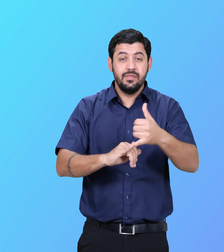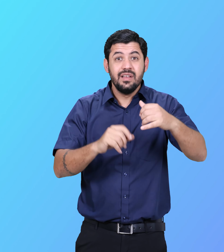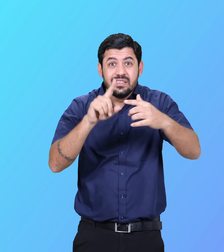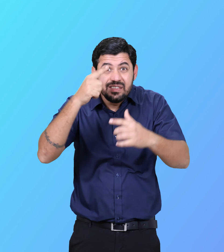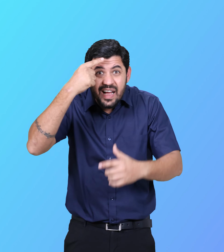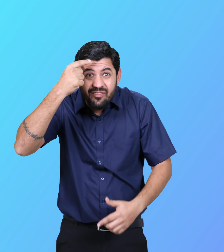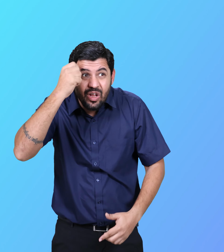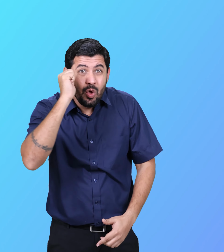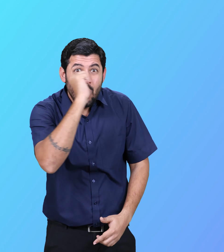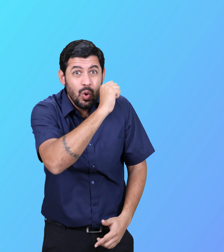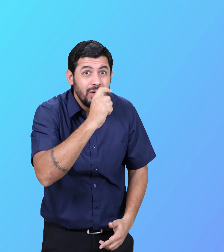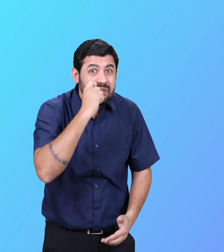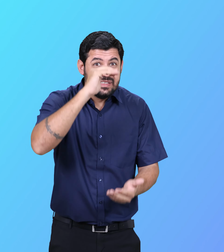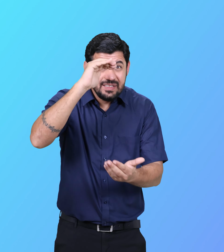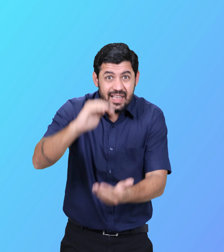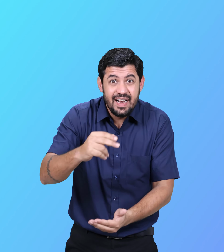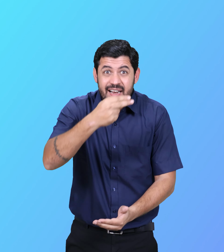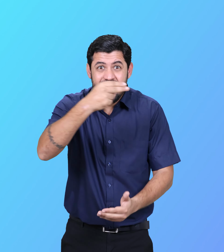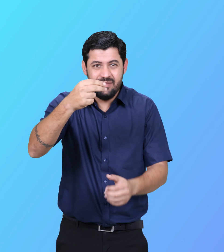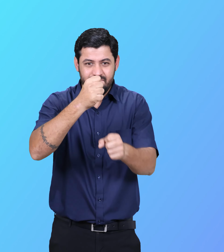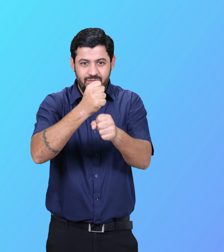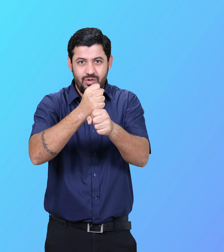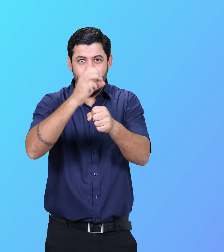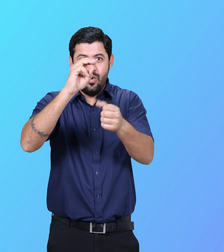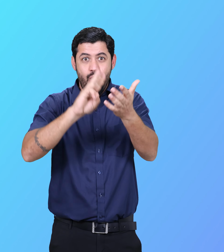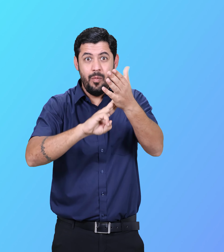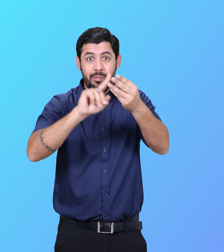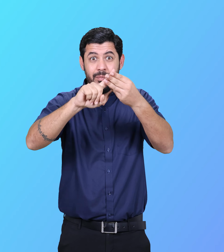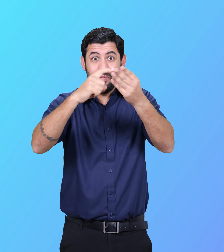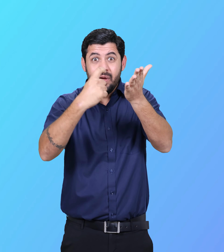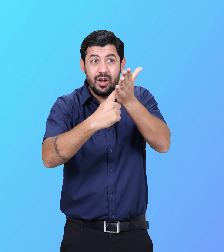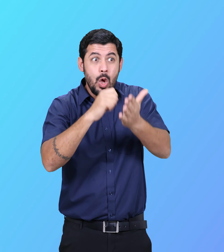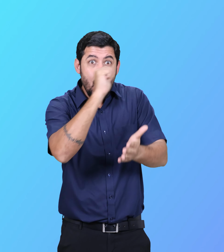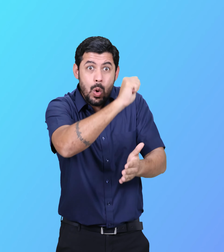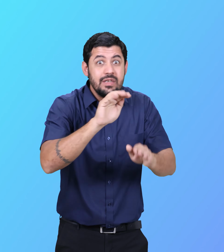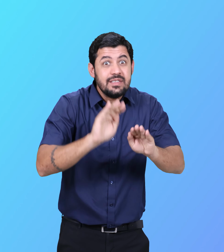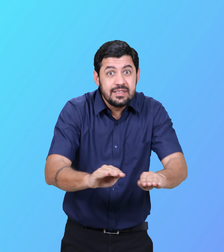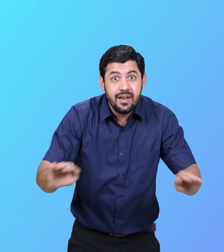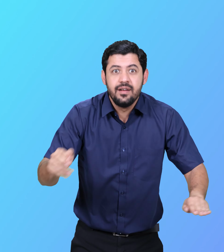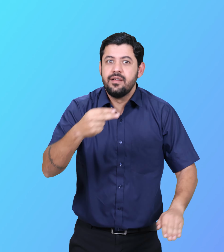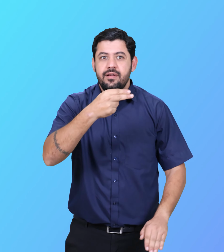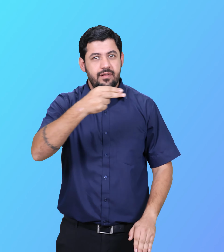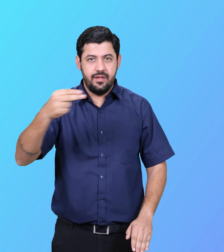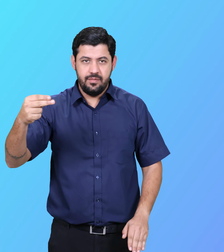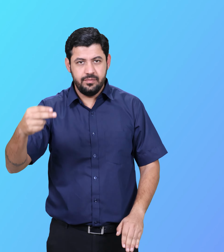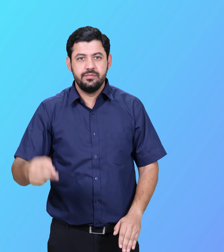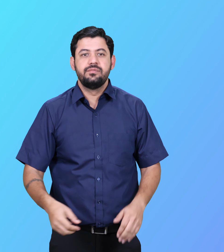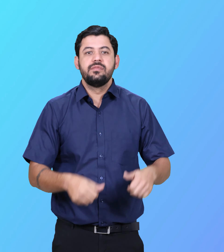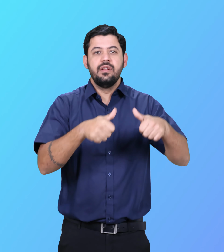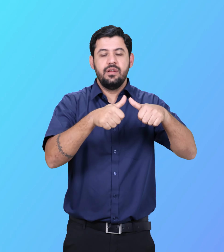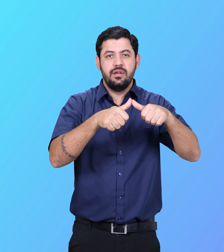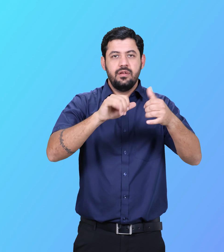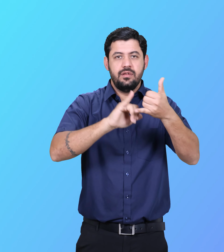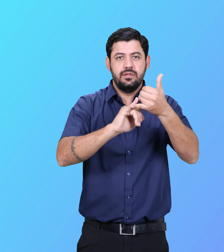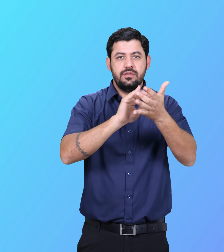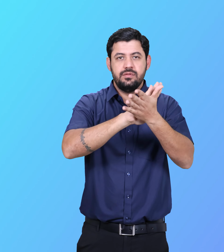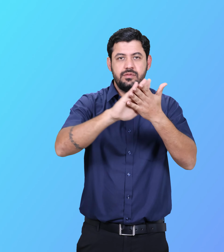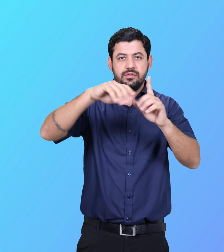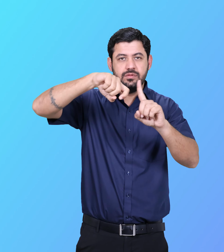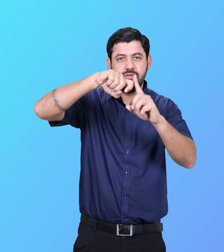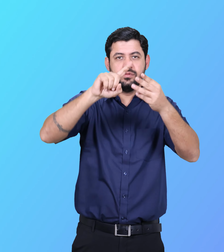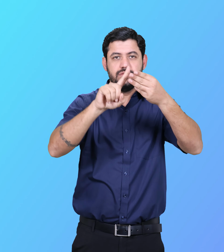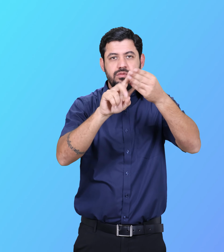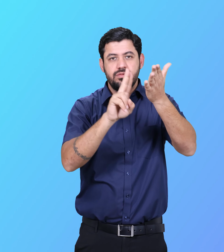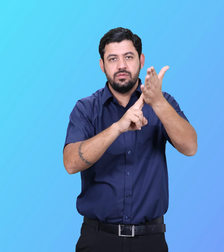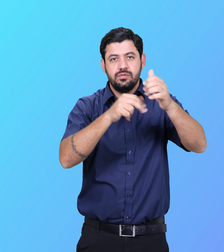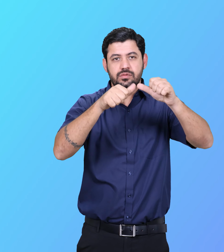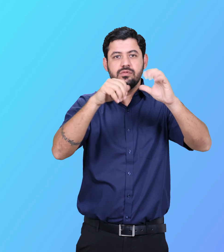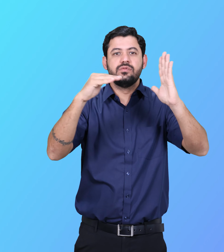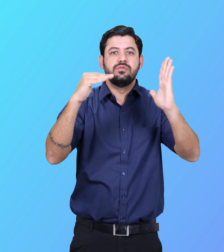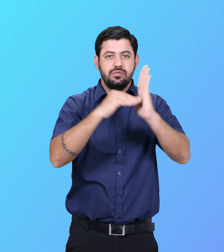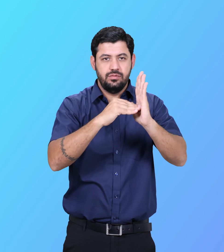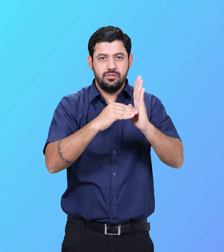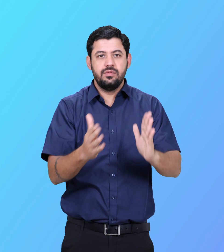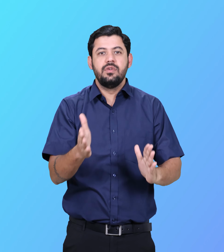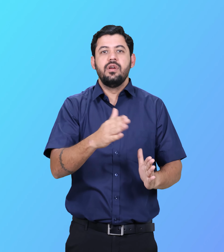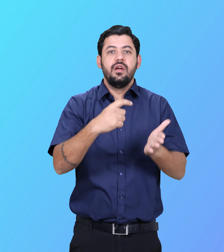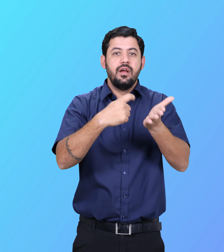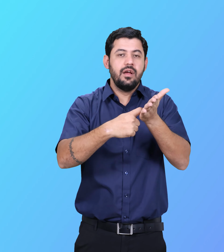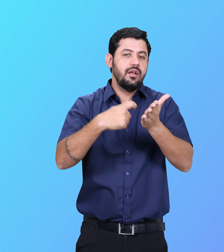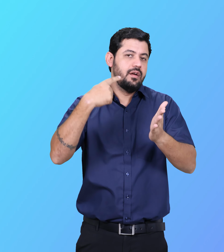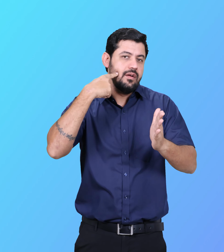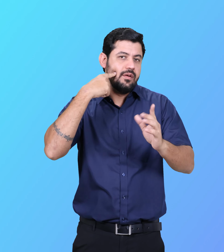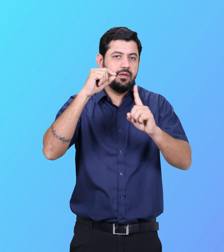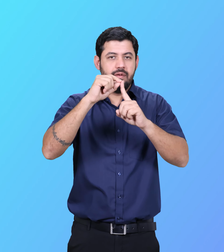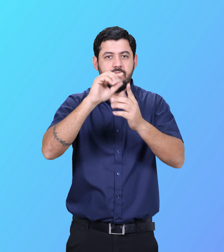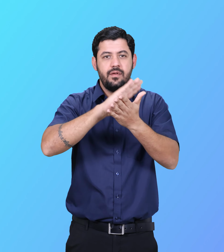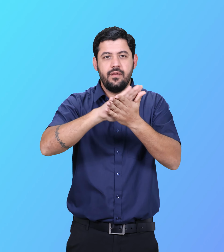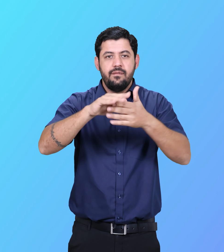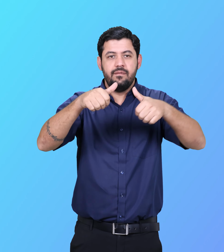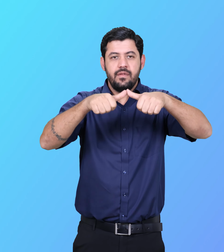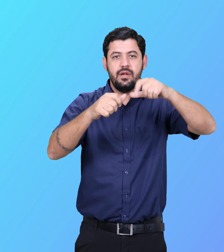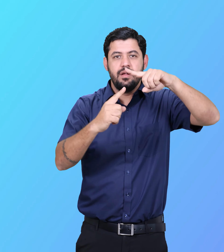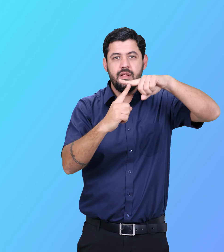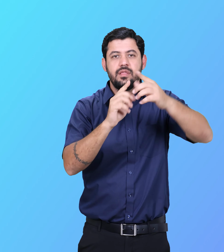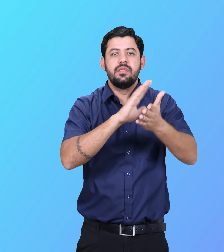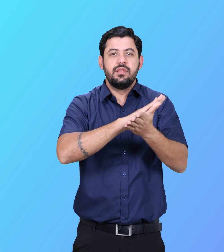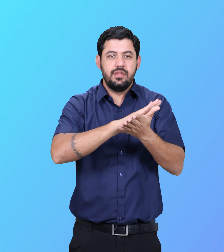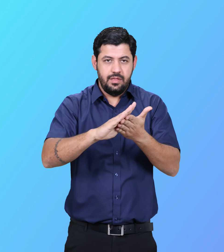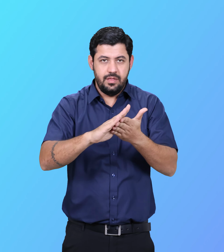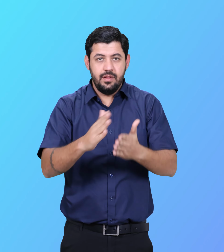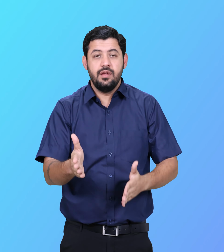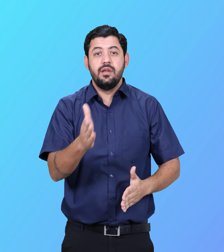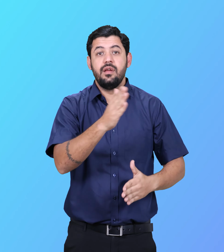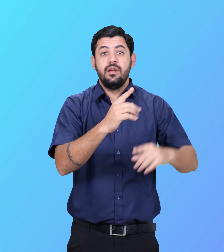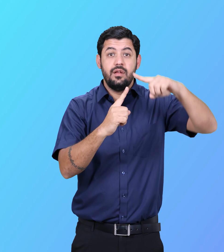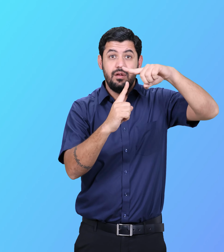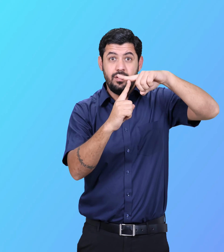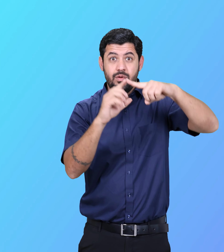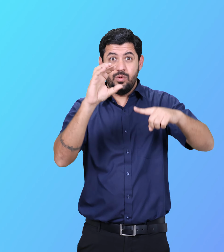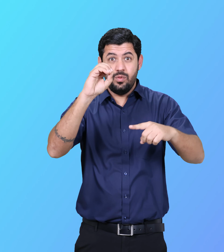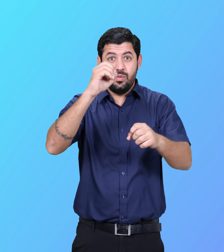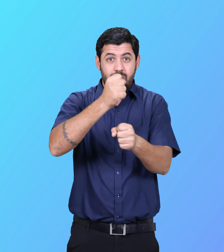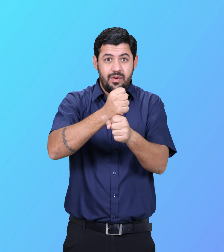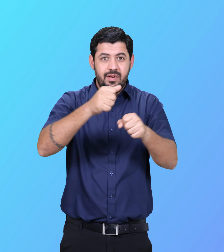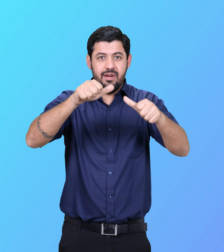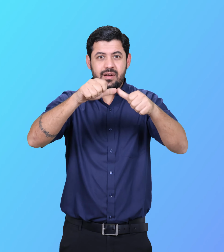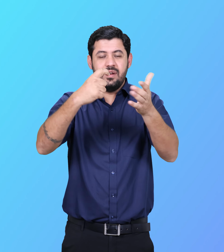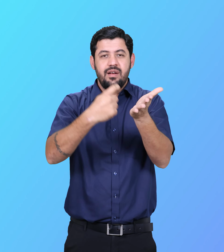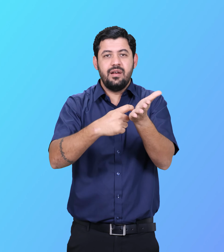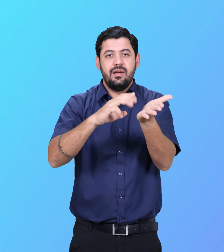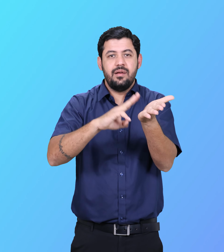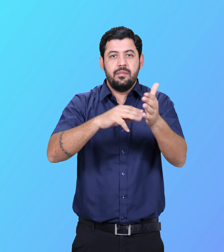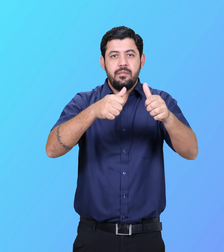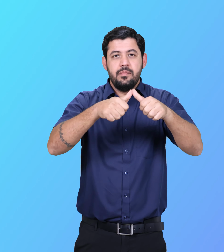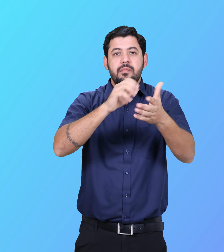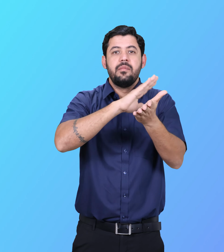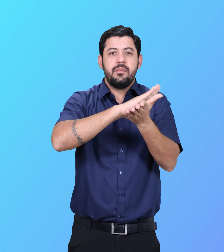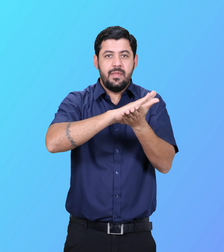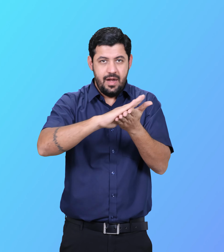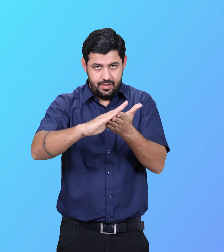Gomer’s descendants were Ashkenaz, Riphath and Togarmah.